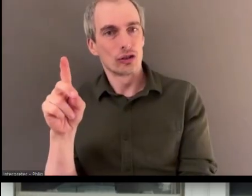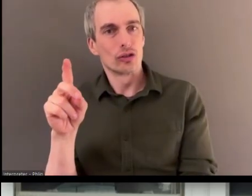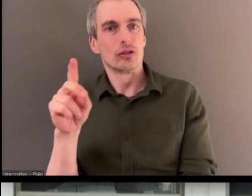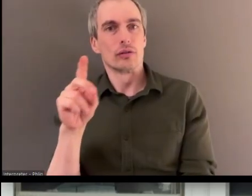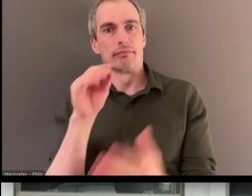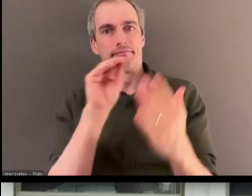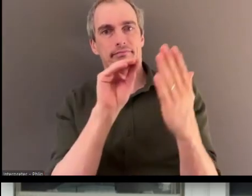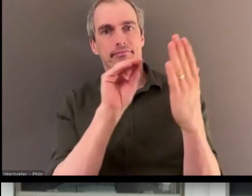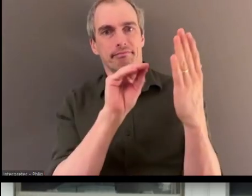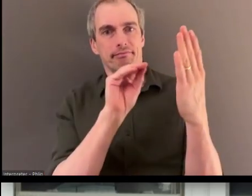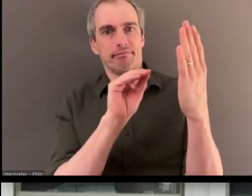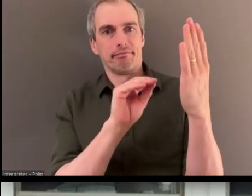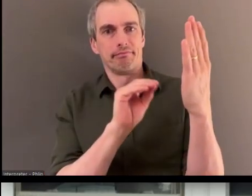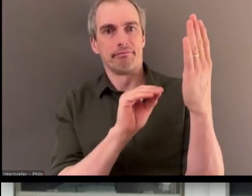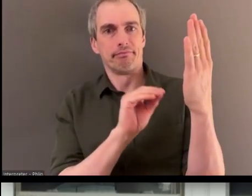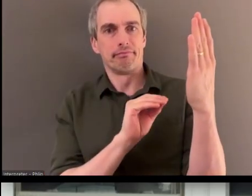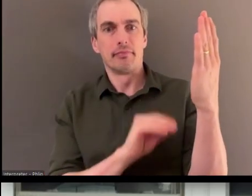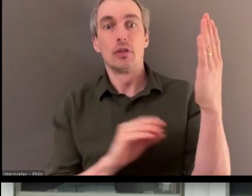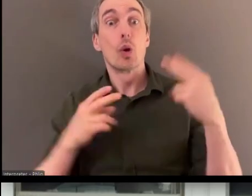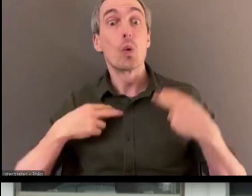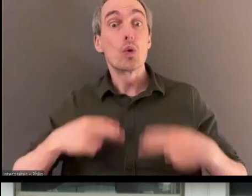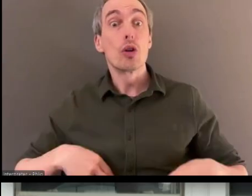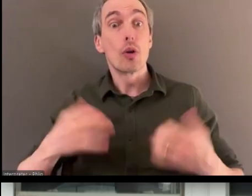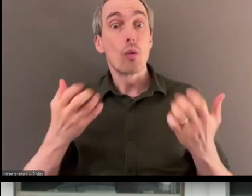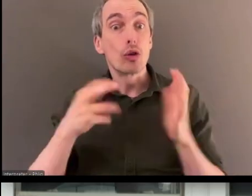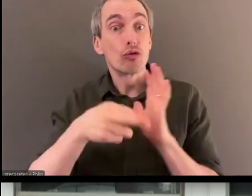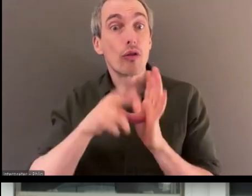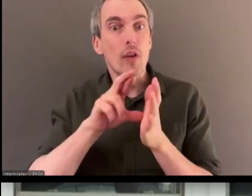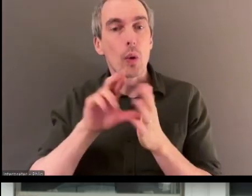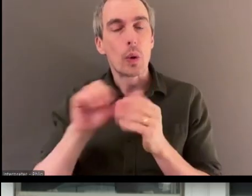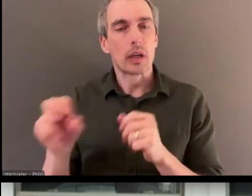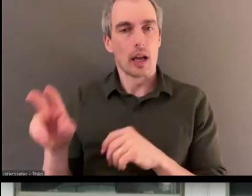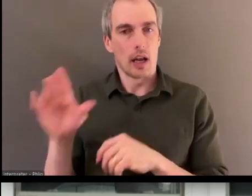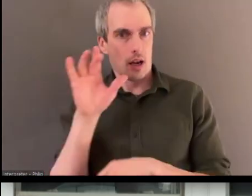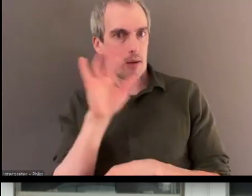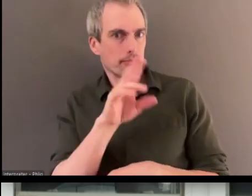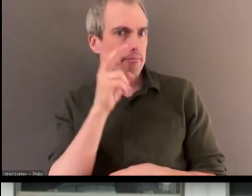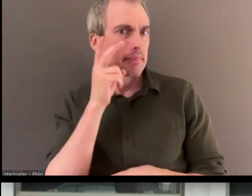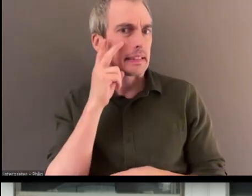So we can click into each of the decisions made. And it goes...